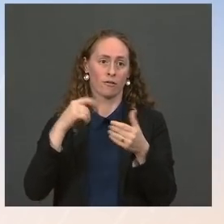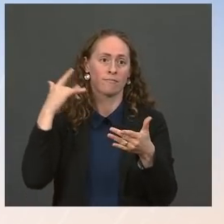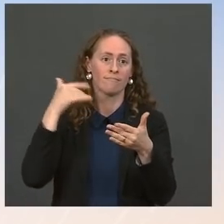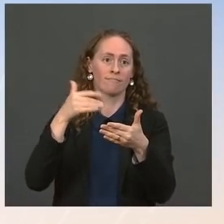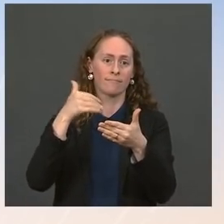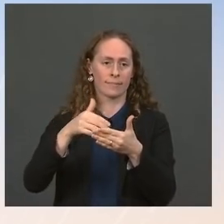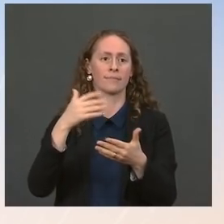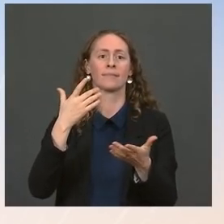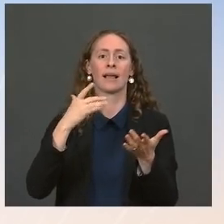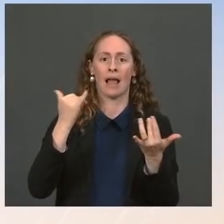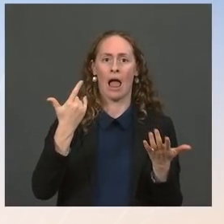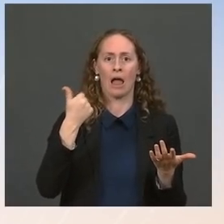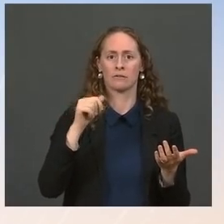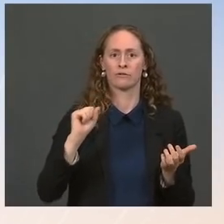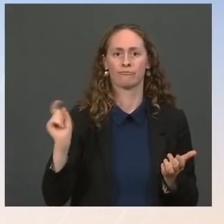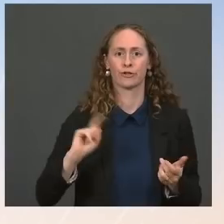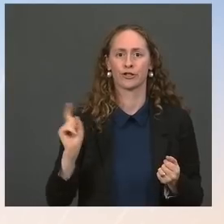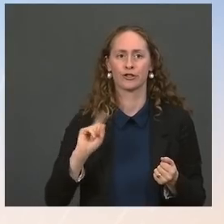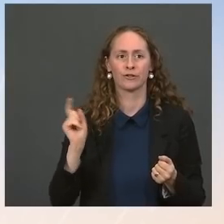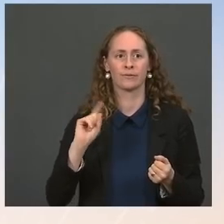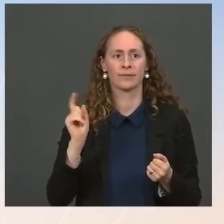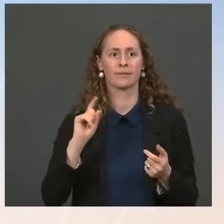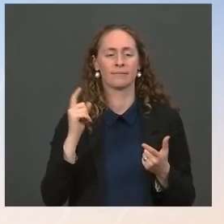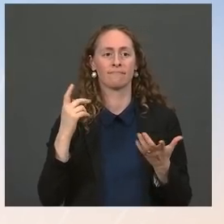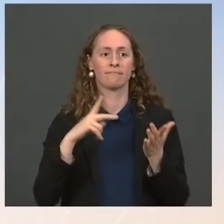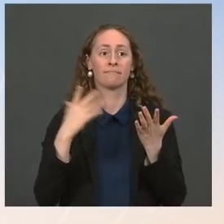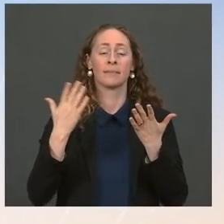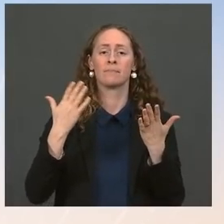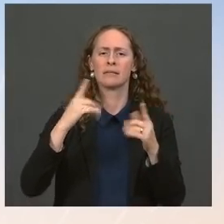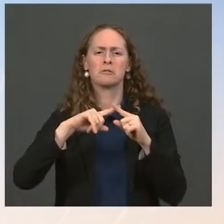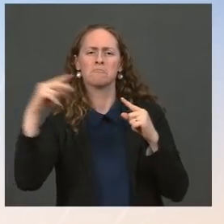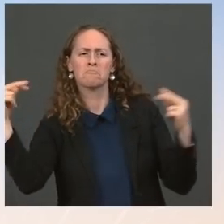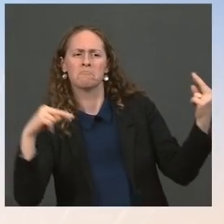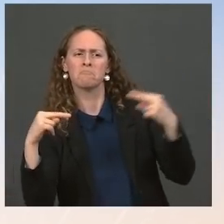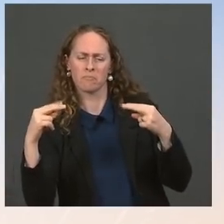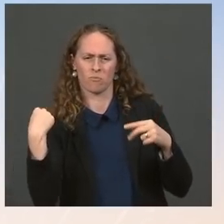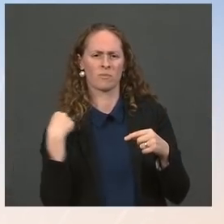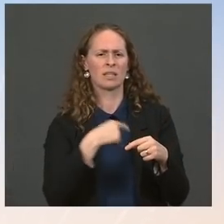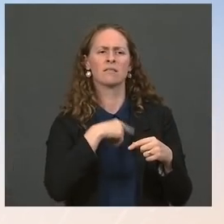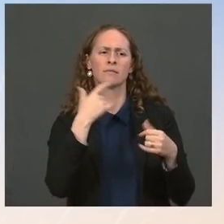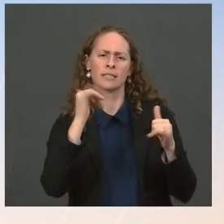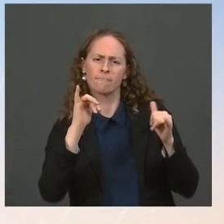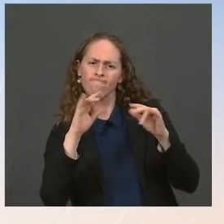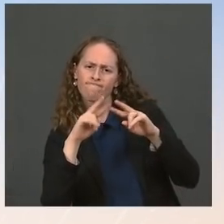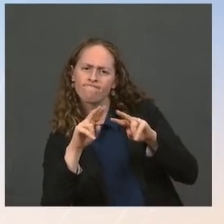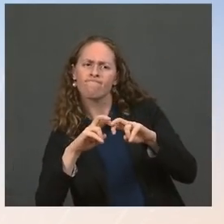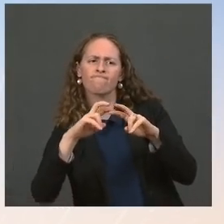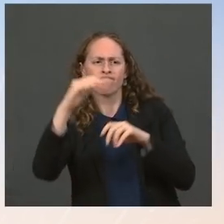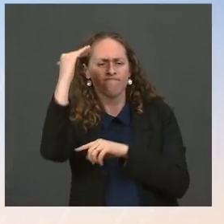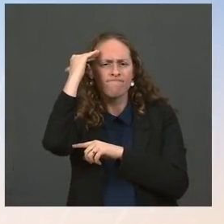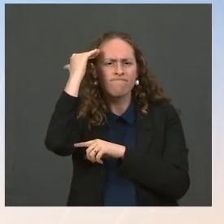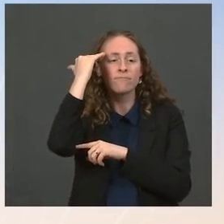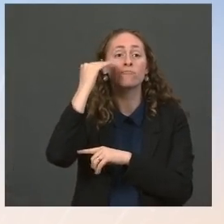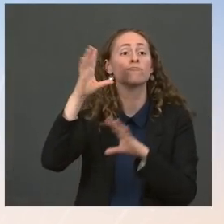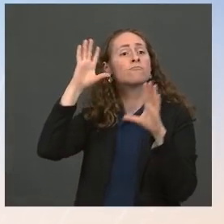Maybe they don't look at it exactly through that prism, but I would say we do. And so, of course, the President has asked his economic team,